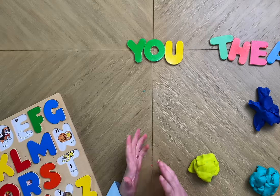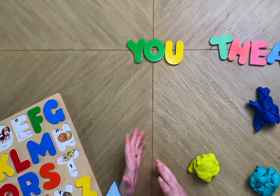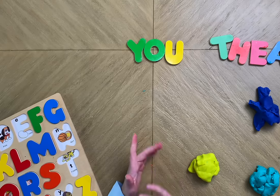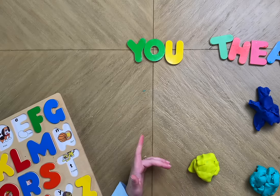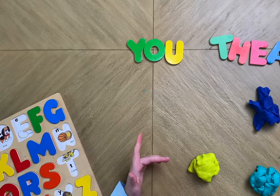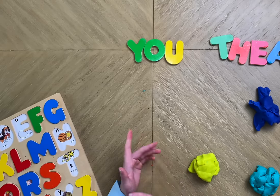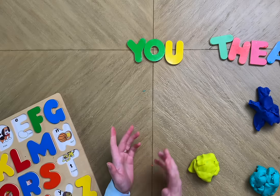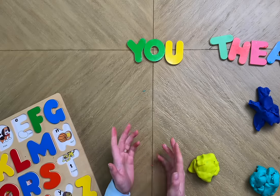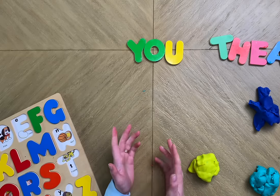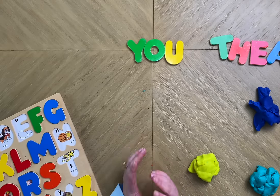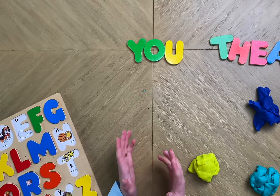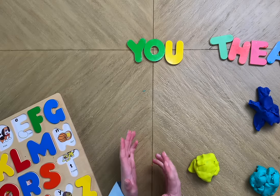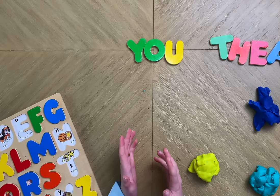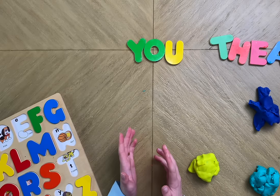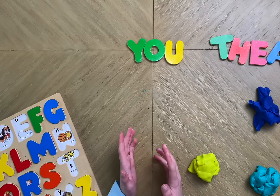Wow, we did so many words.